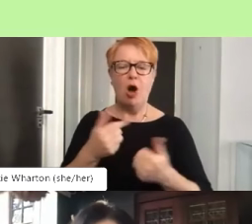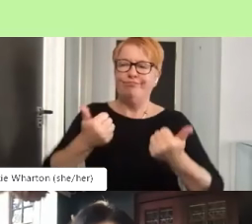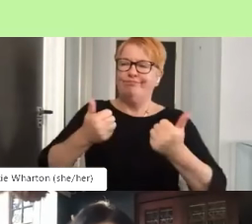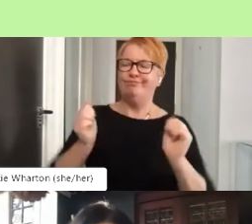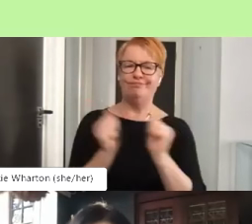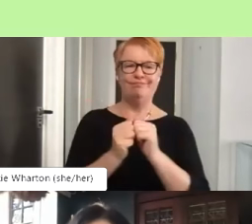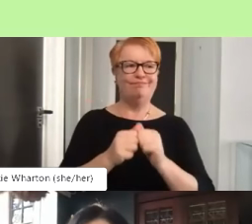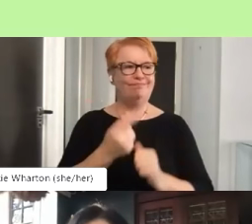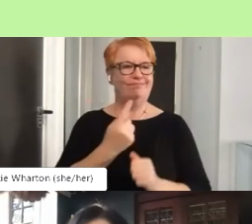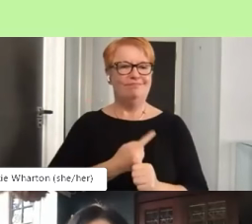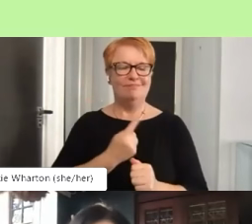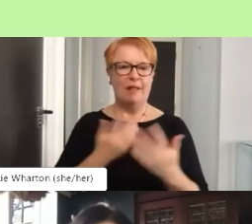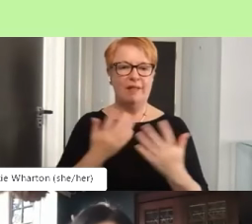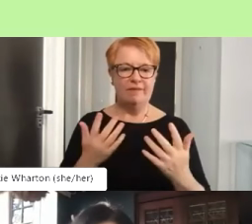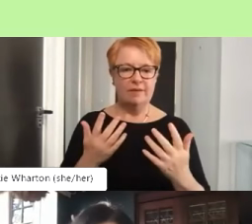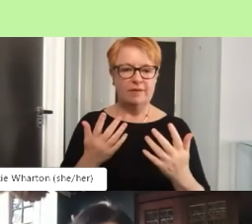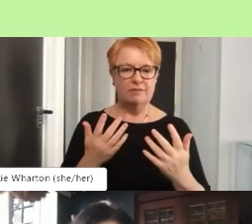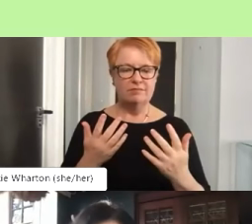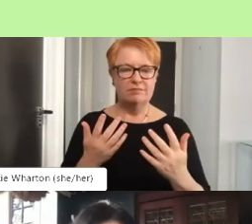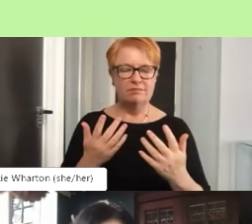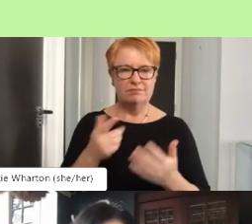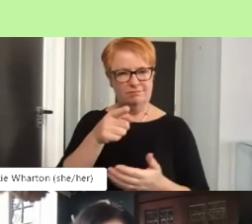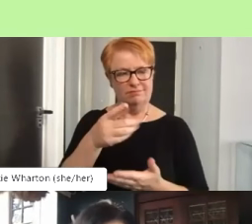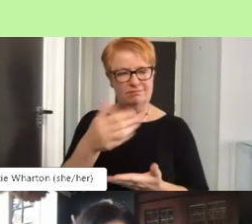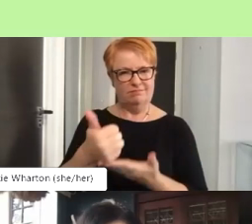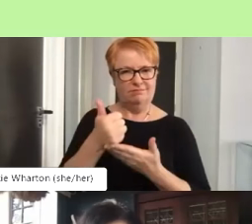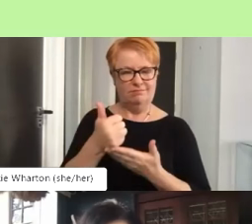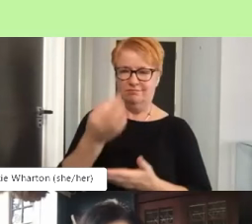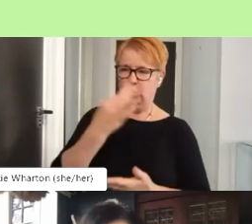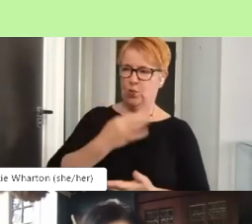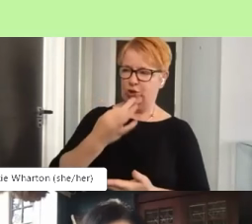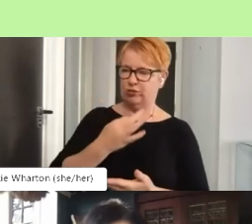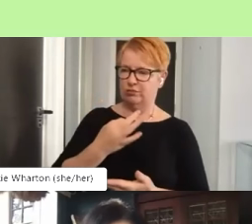She helps us question what are the ways in which the public spectacle of the Commonwealth